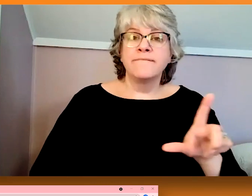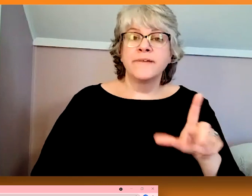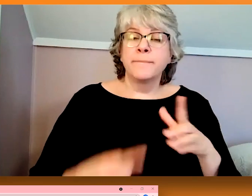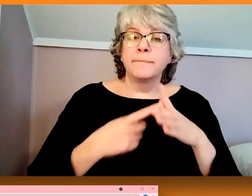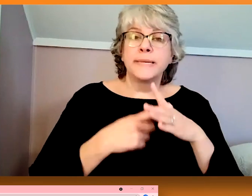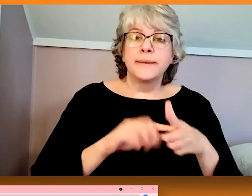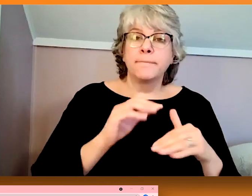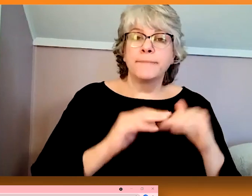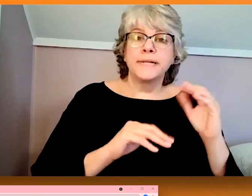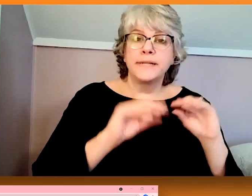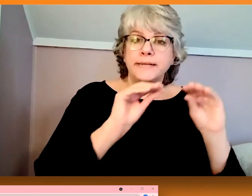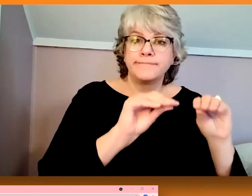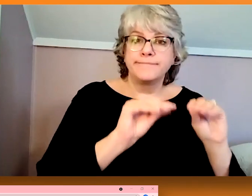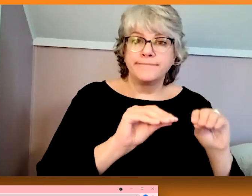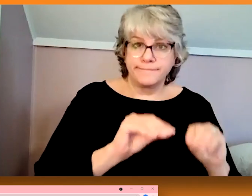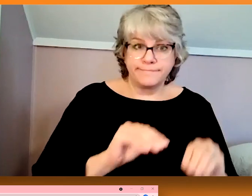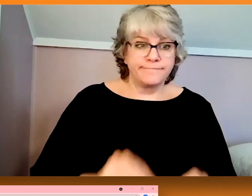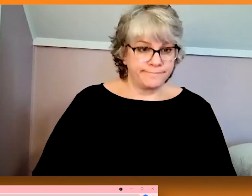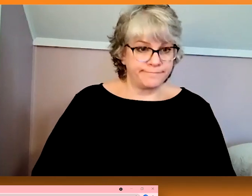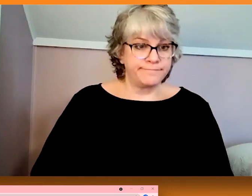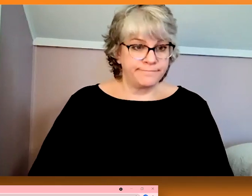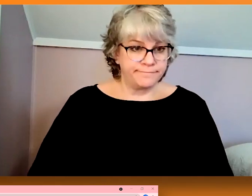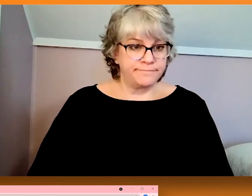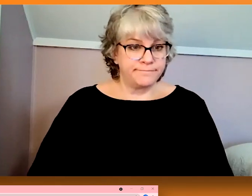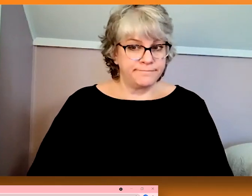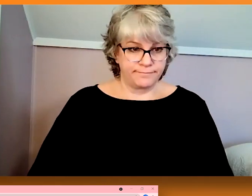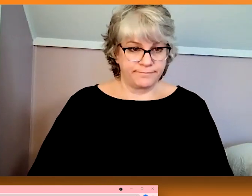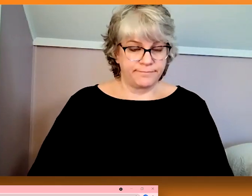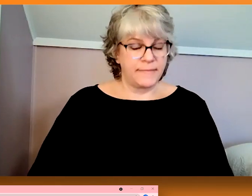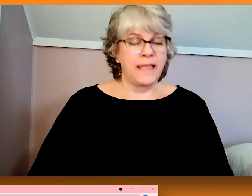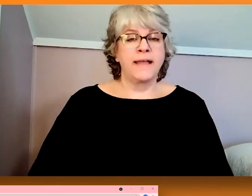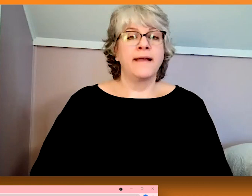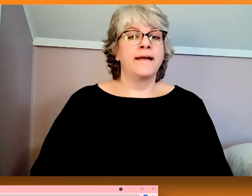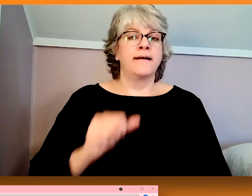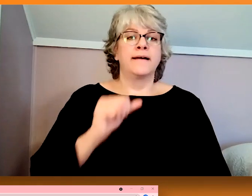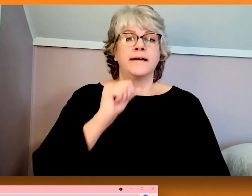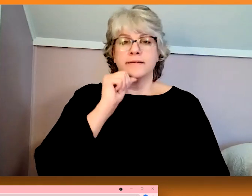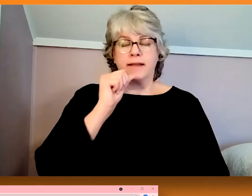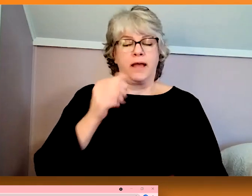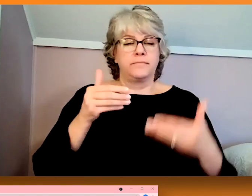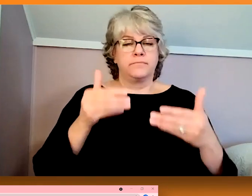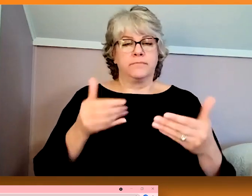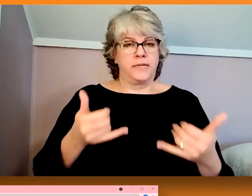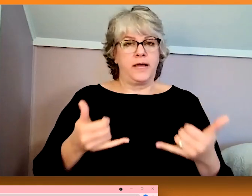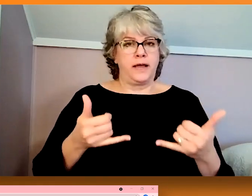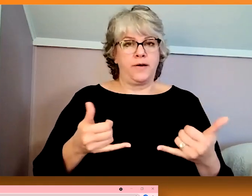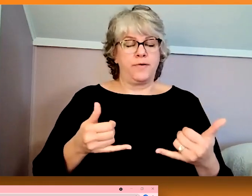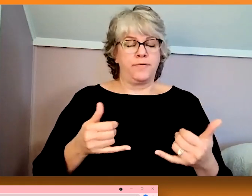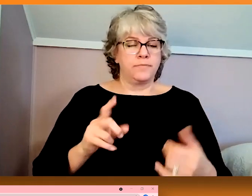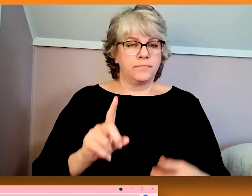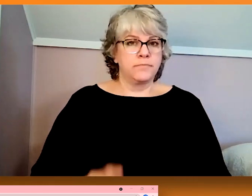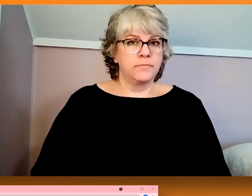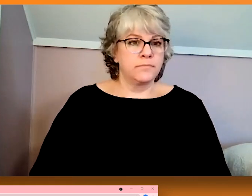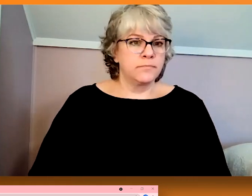and then you click Begin Building. Then--I'm not going to do it right now,